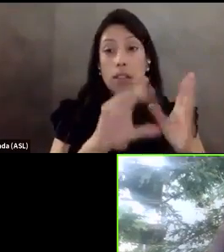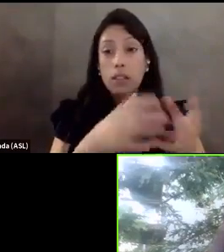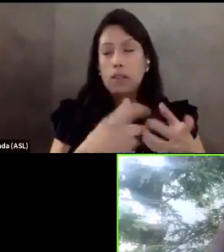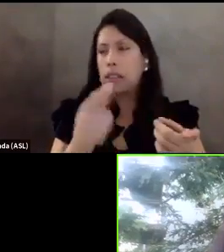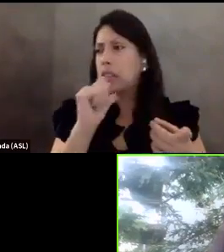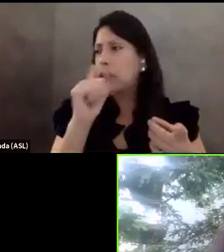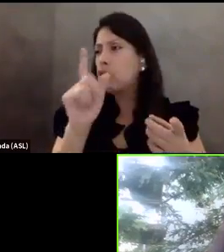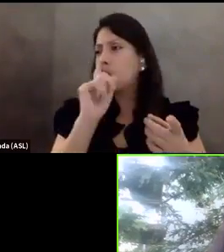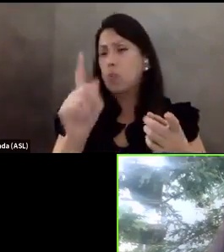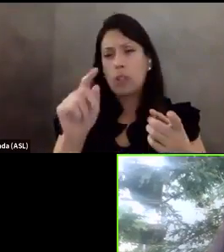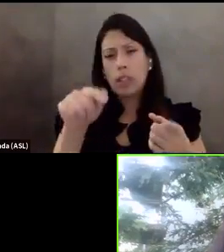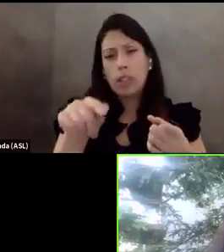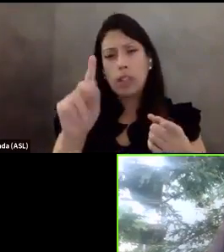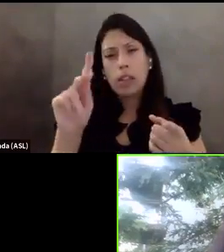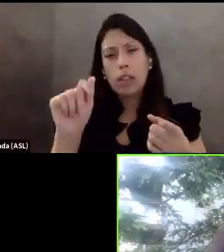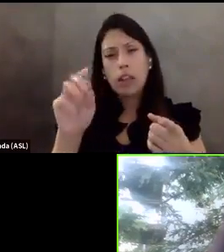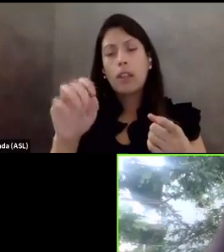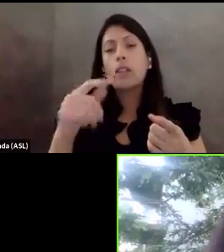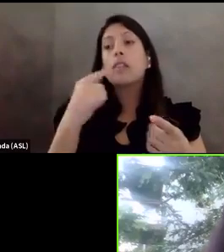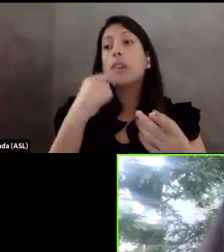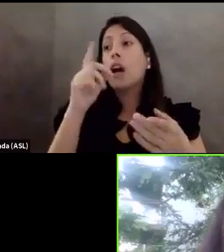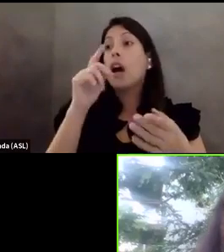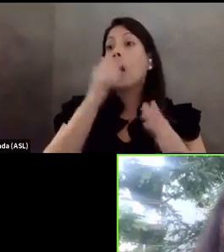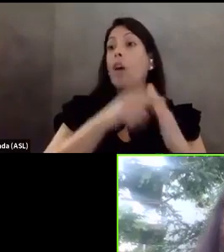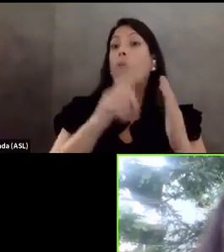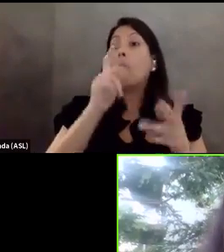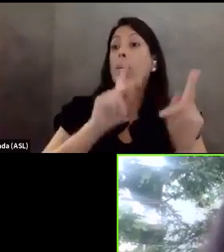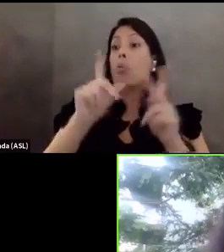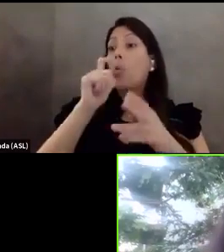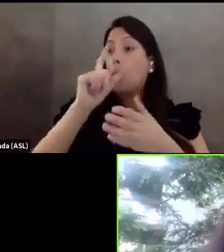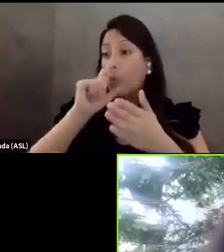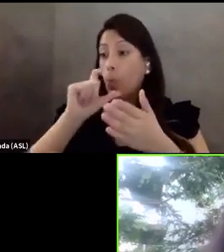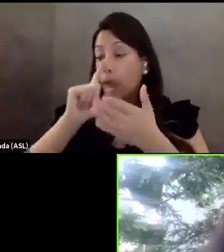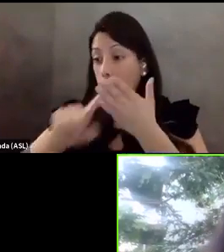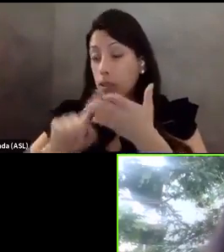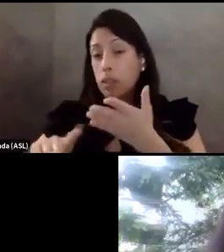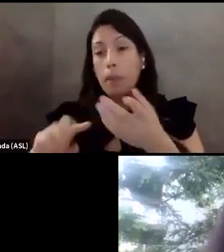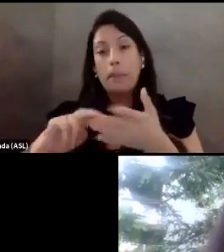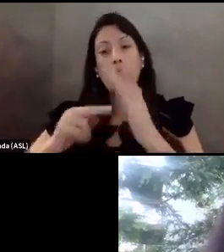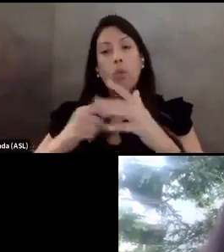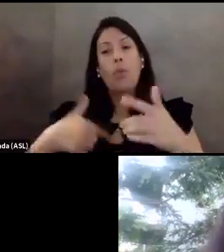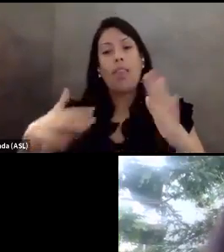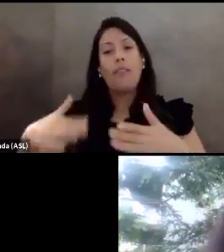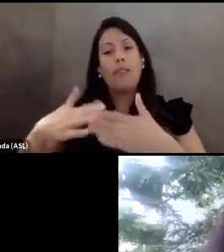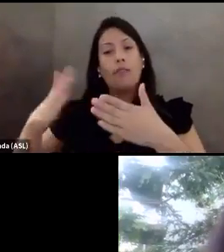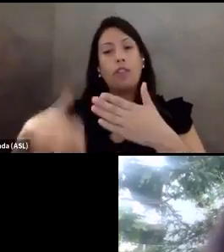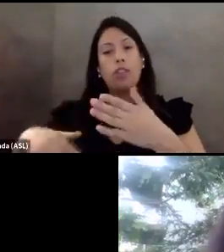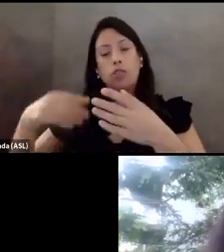under investigation as people we haven't completed the information on? Right. Under investigation means that the